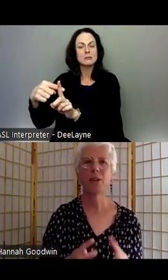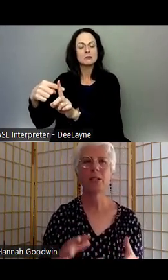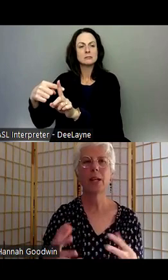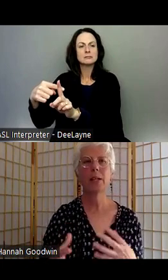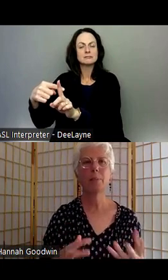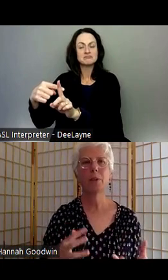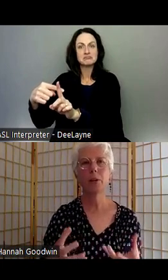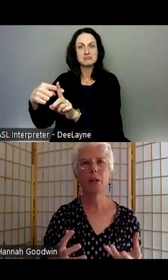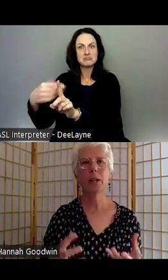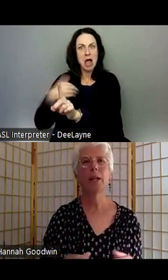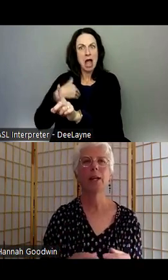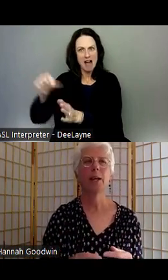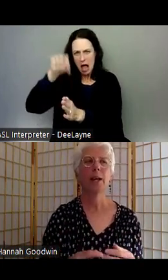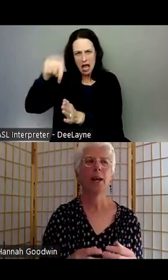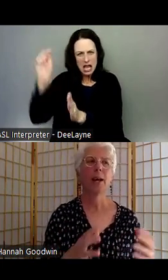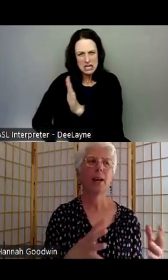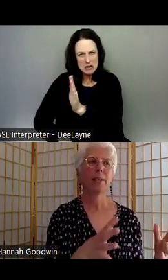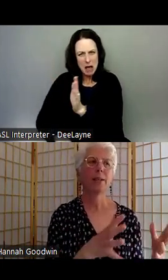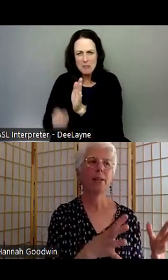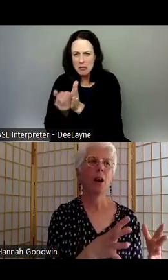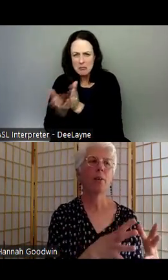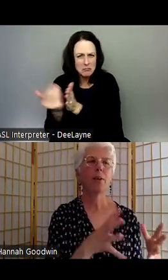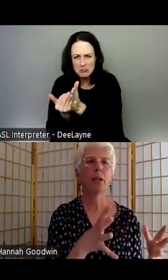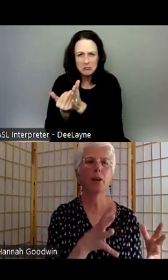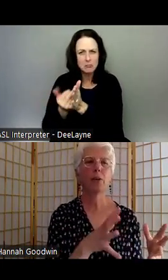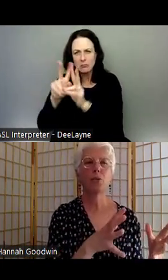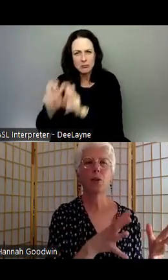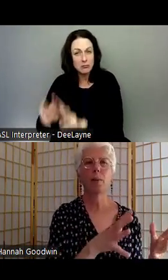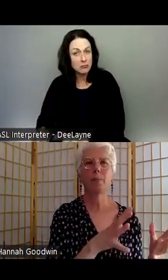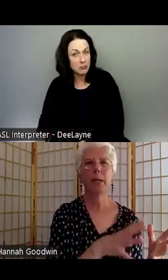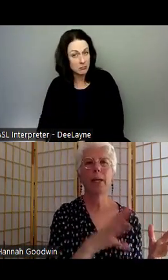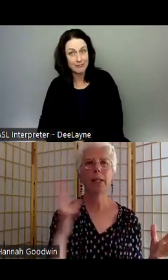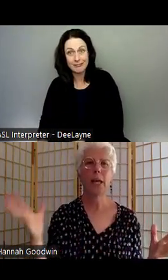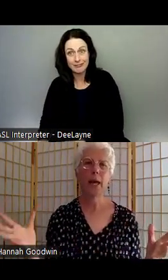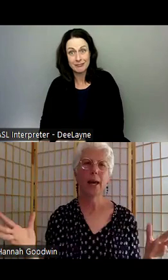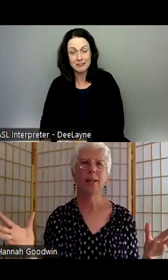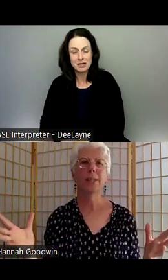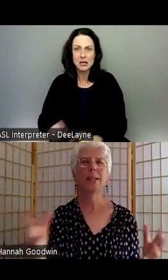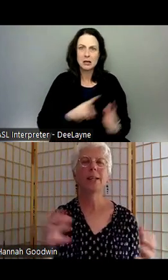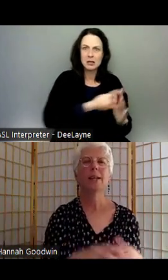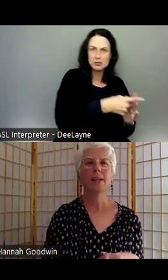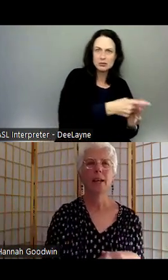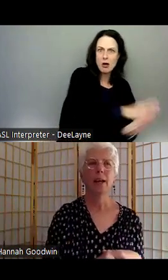there is an in-depth look, often it goes from beginning to end